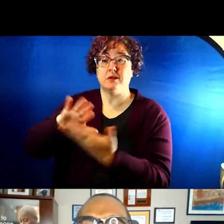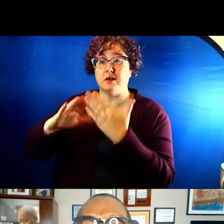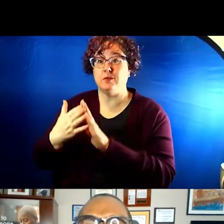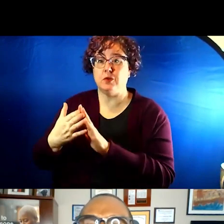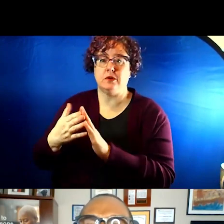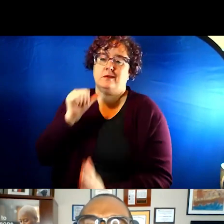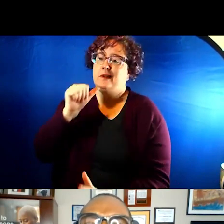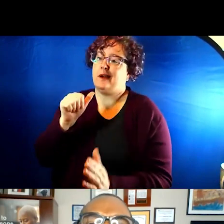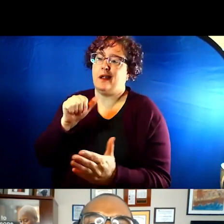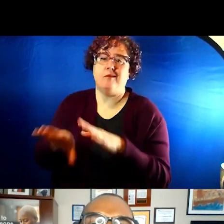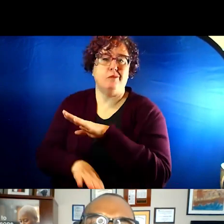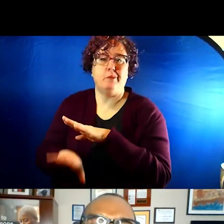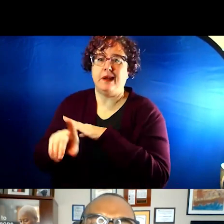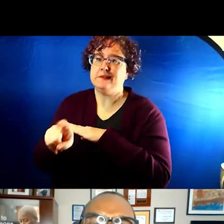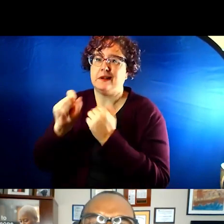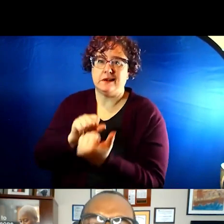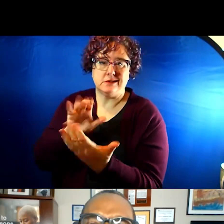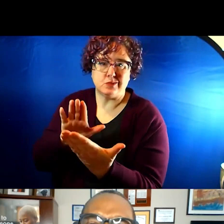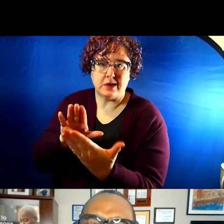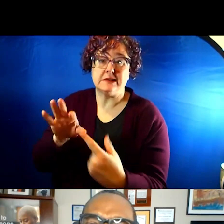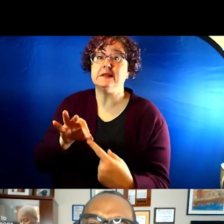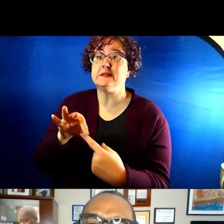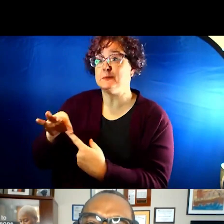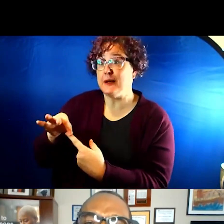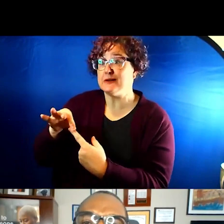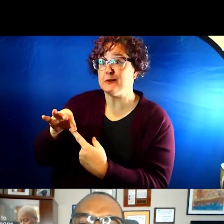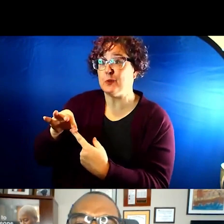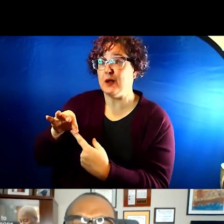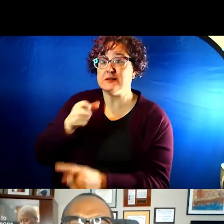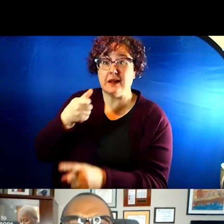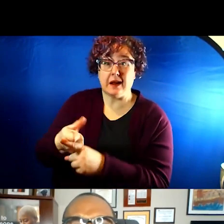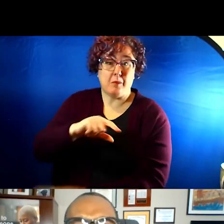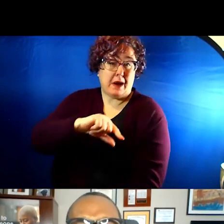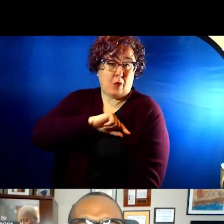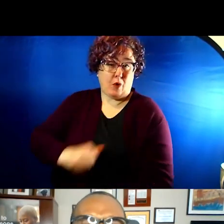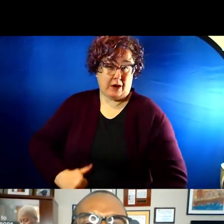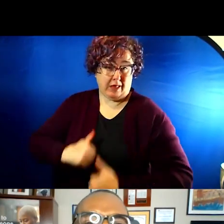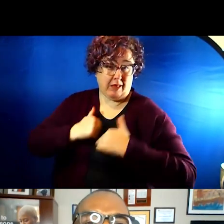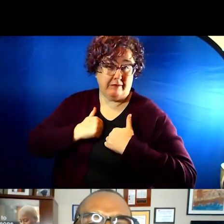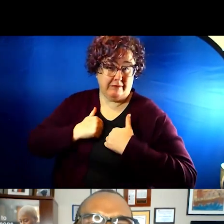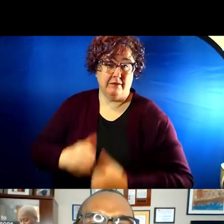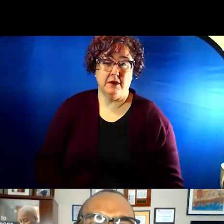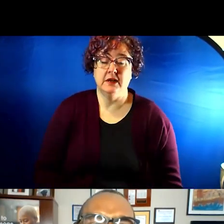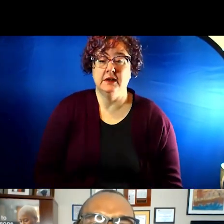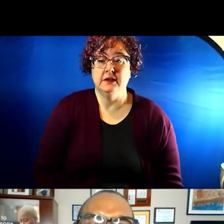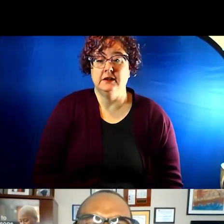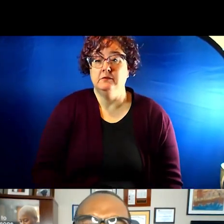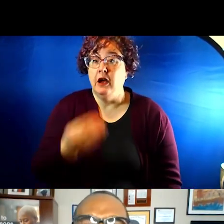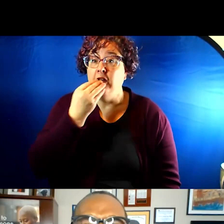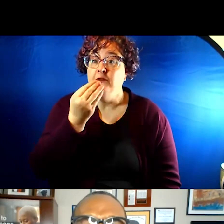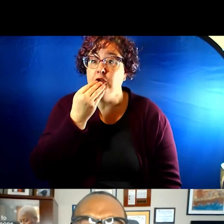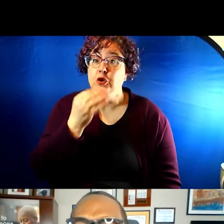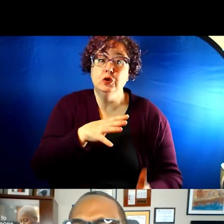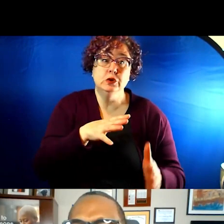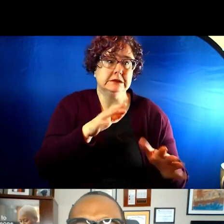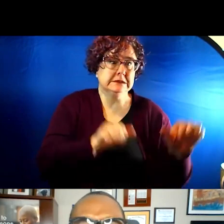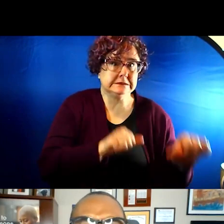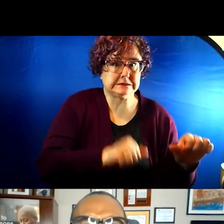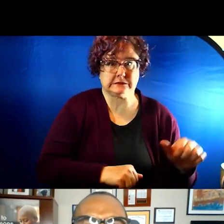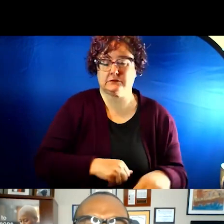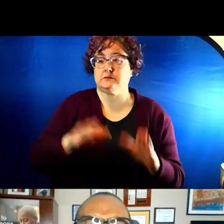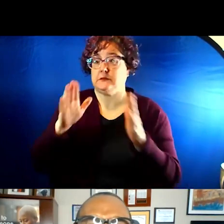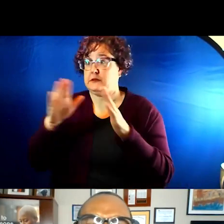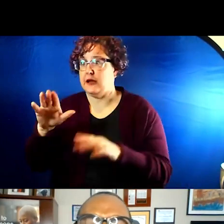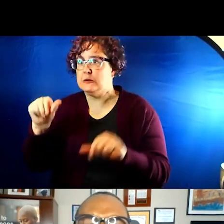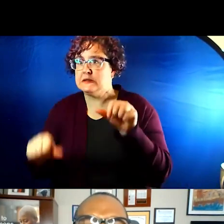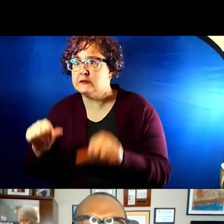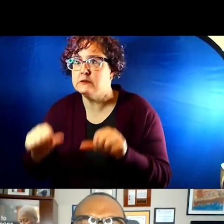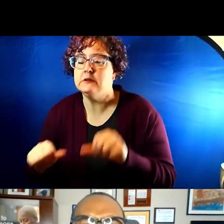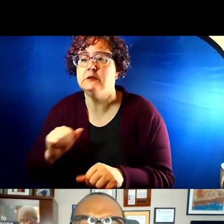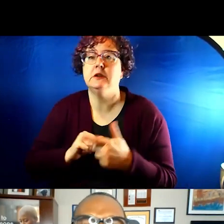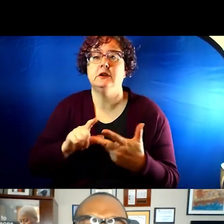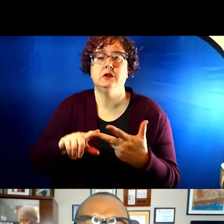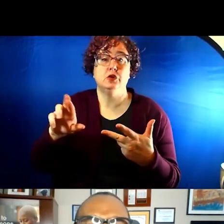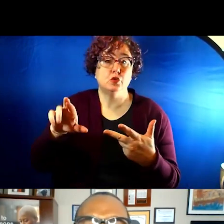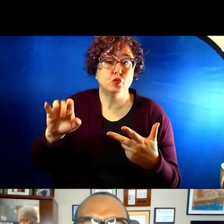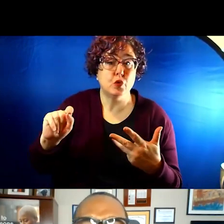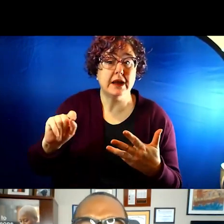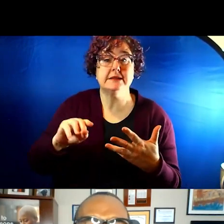TREATED, LIKE QUALITY OF LIFE, HOUSING INSECURITY, TRANSPORTATION, RACISM.